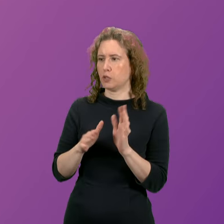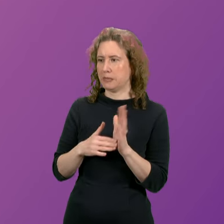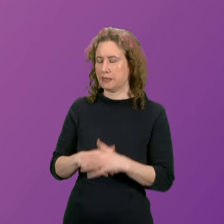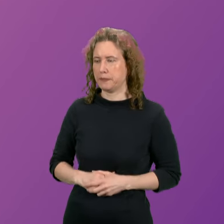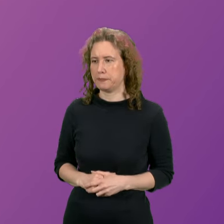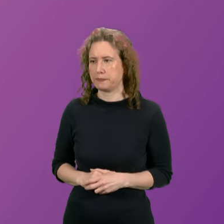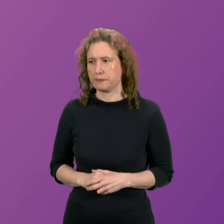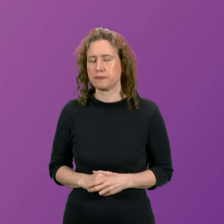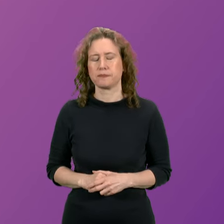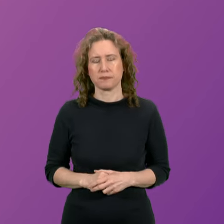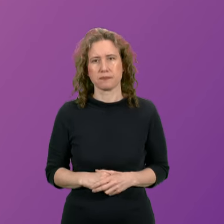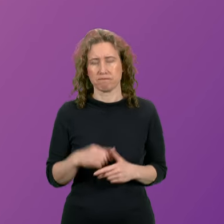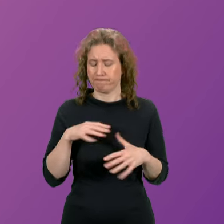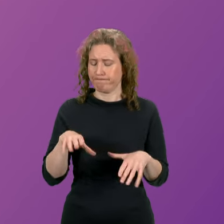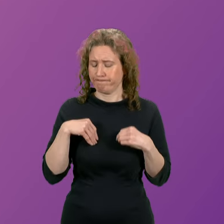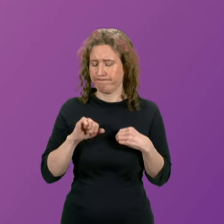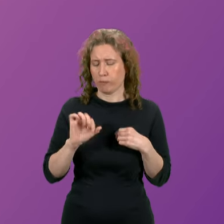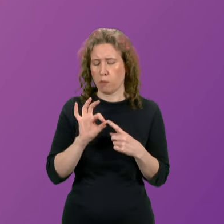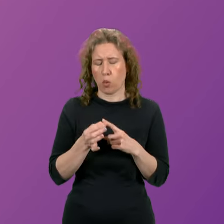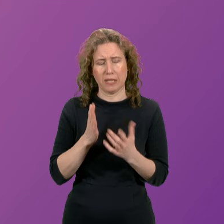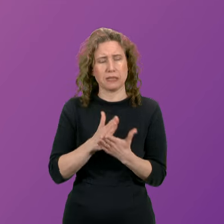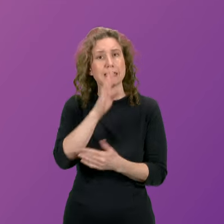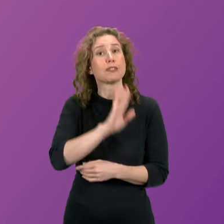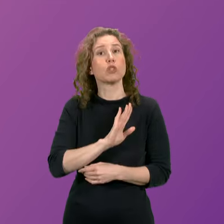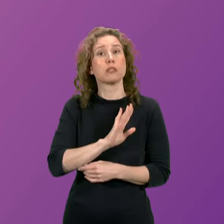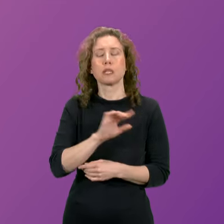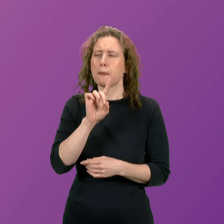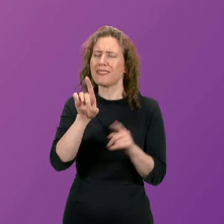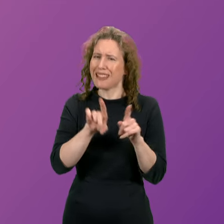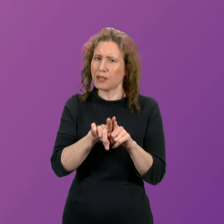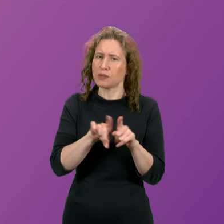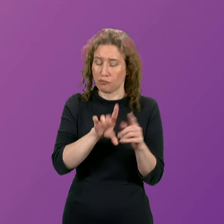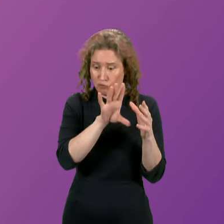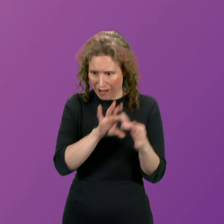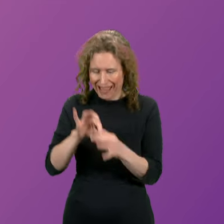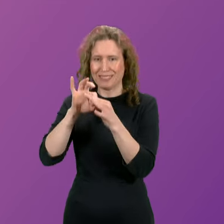I take seriously the point that Mr Rennie raises, but it relates directly to the public finances,